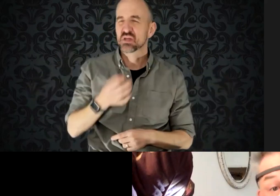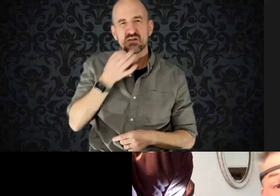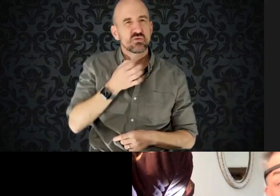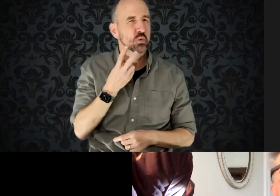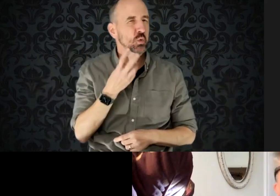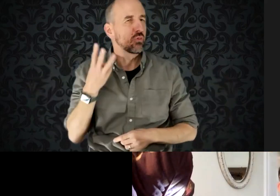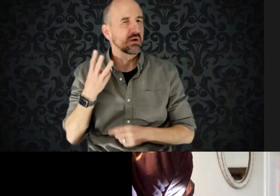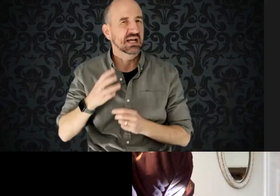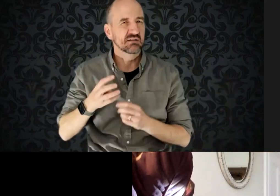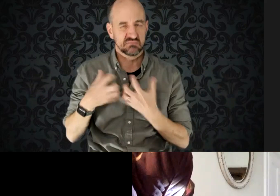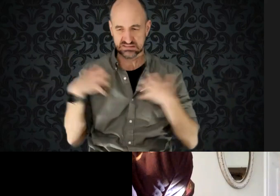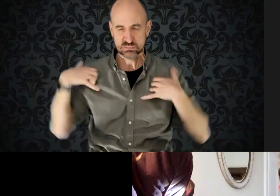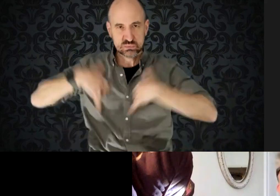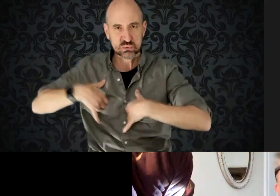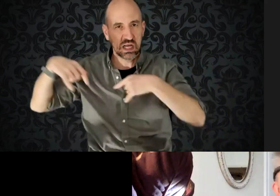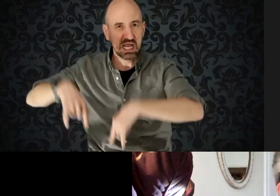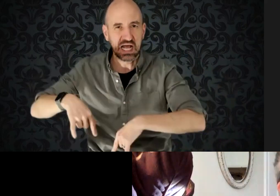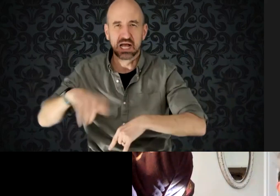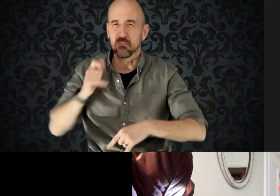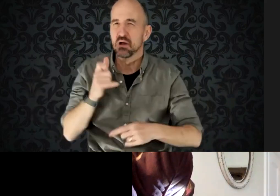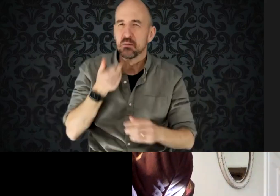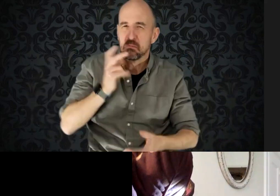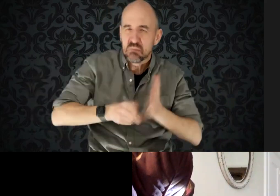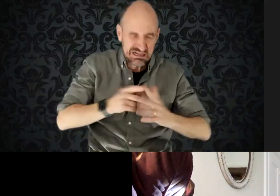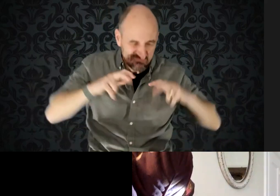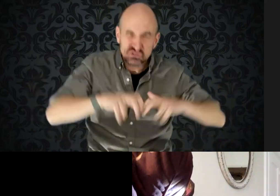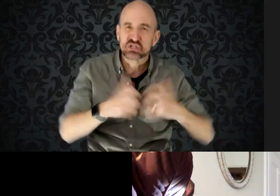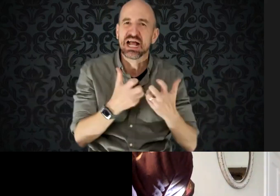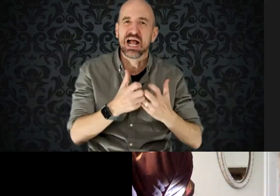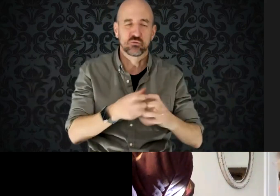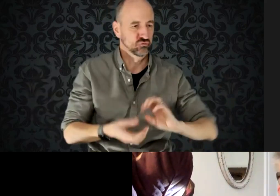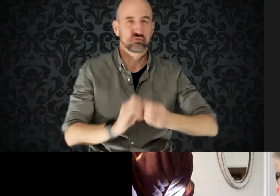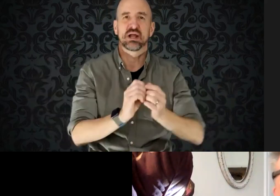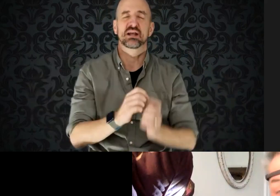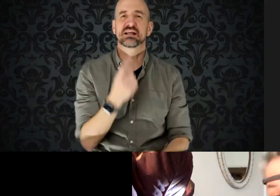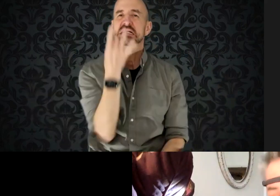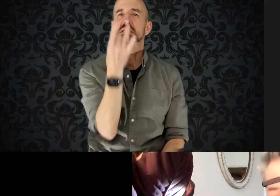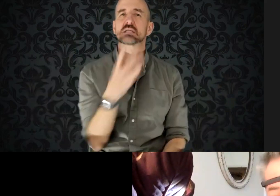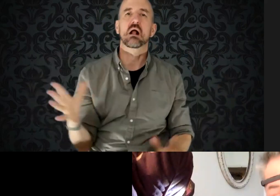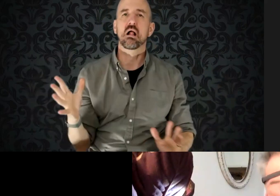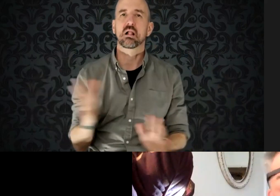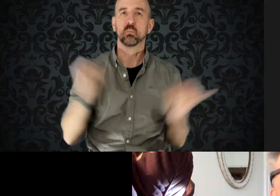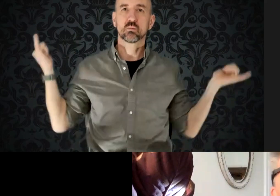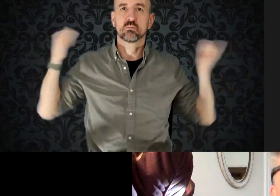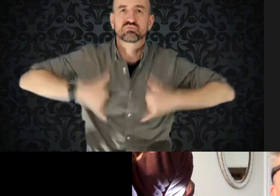into something that you can wear in green spaces that has all of the technology inbuilt. At the moment we